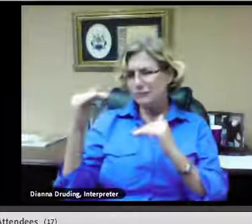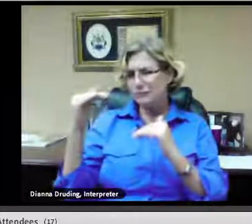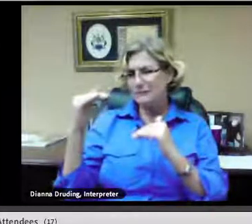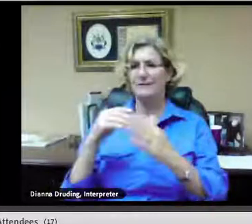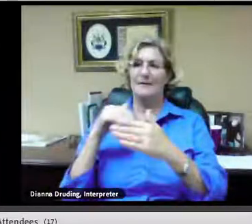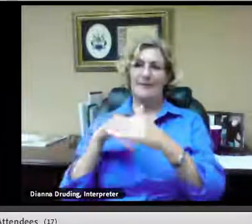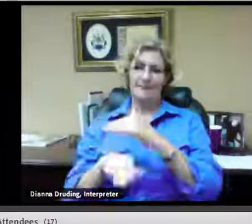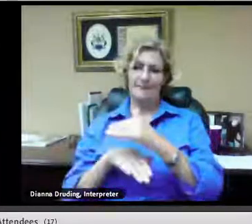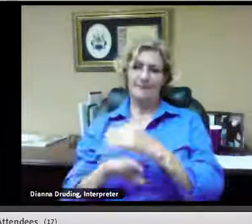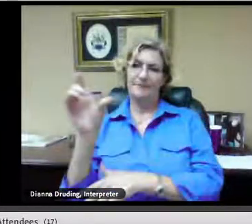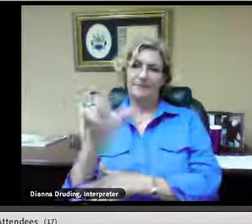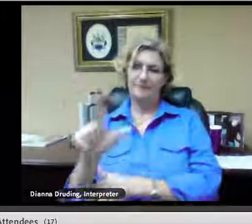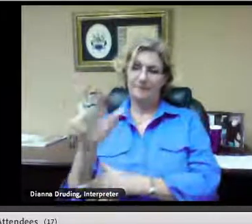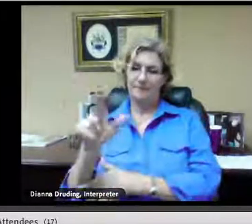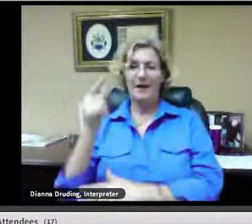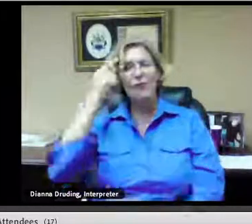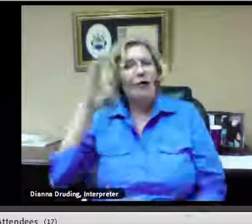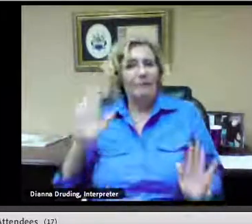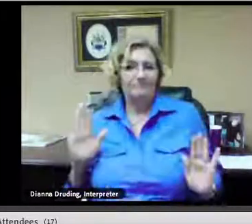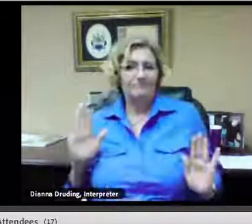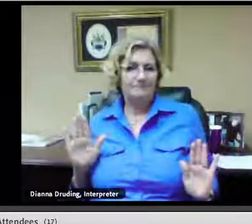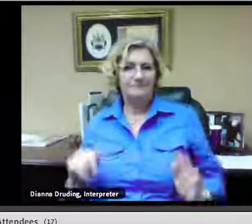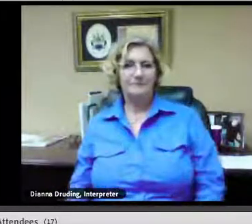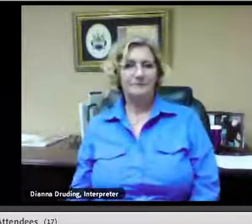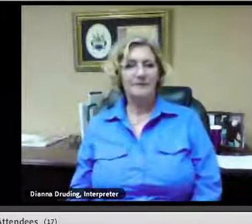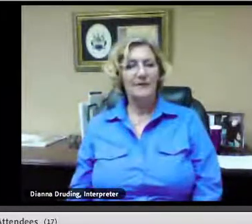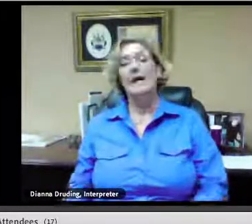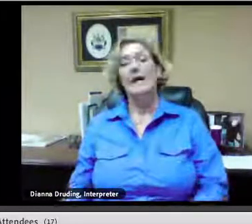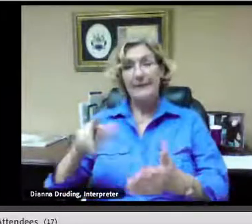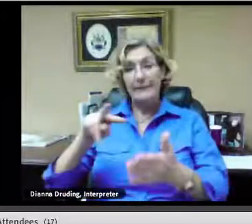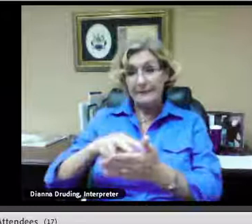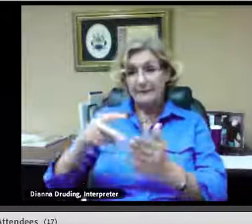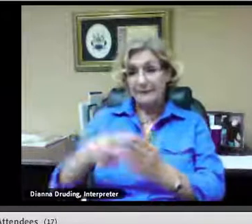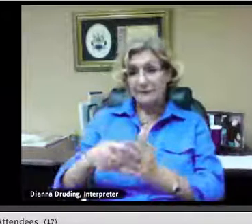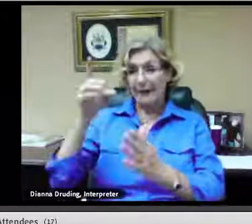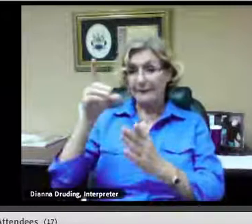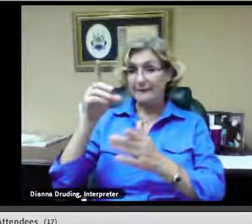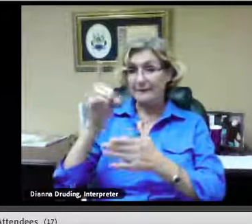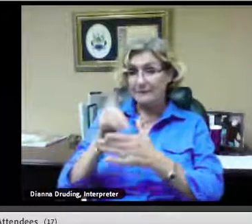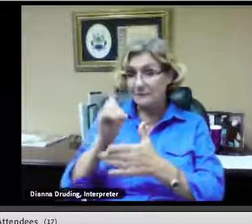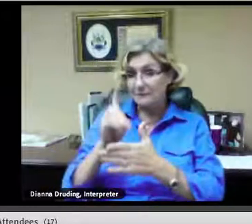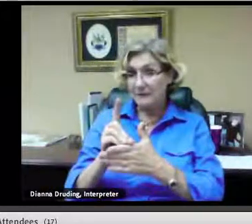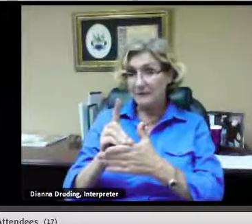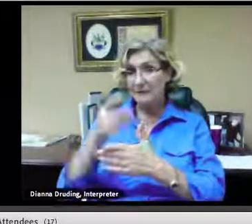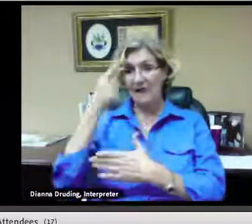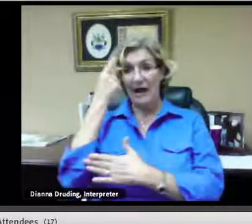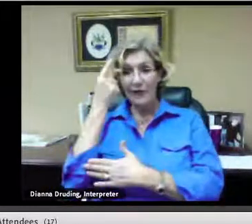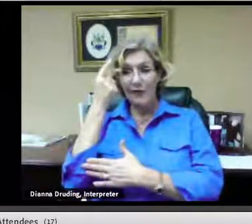So in defining disability, I think there's kind of two main competing models. Okay?